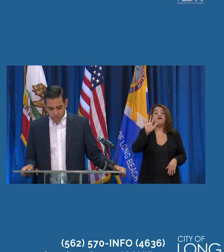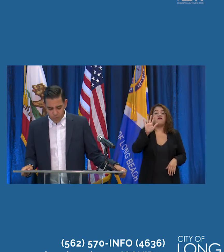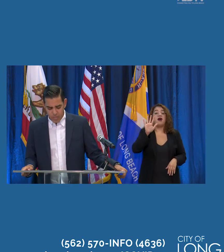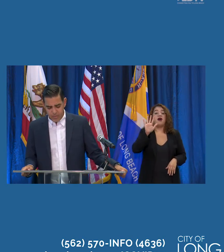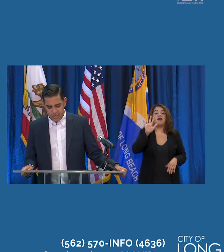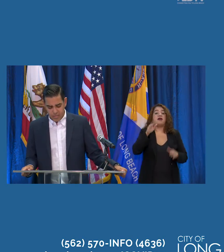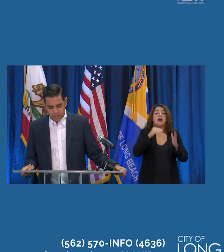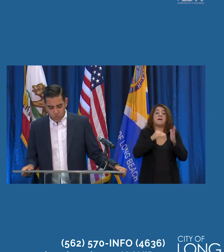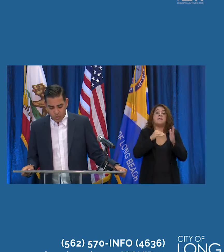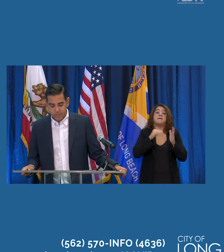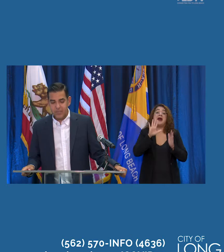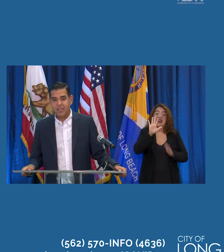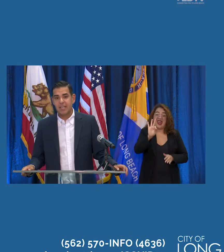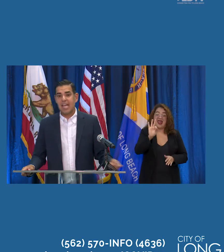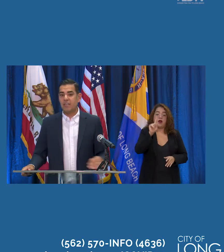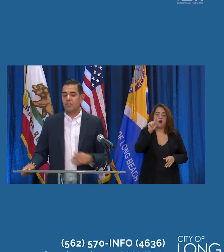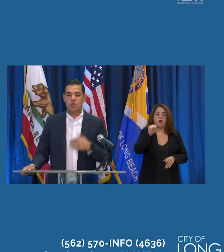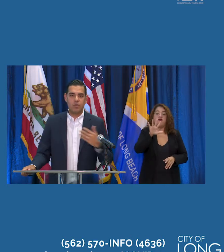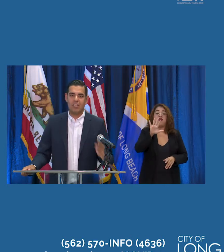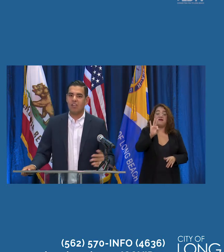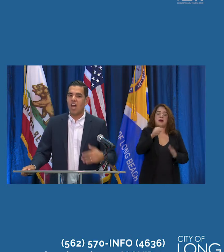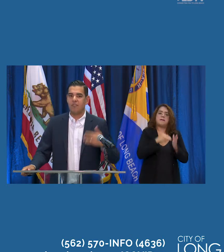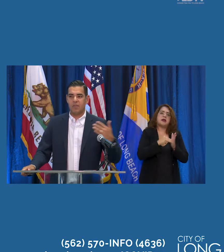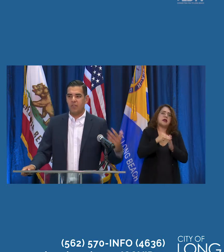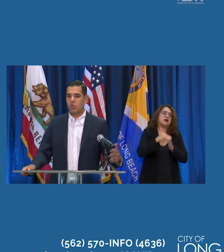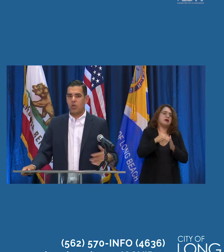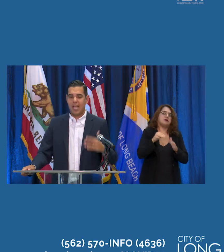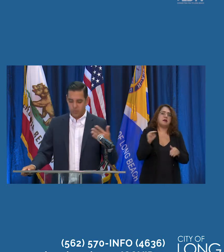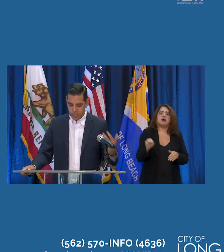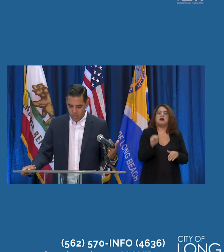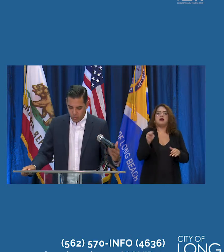of PPE in inventory and distribute a lot of inventory as we go